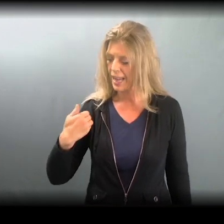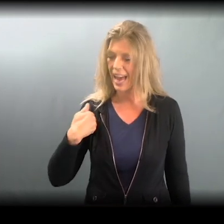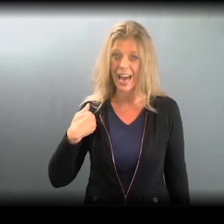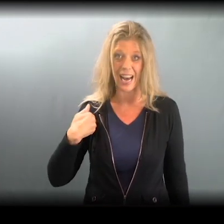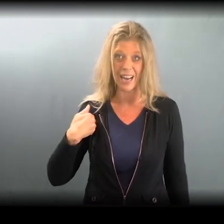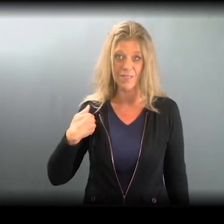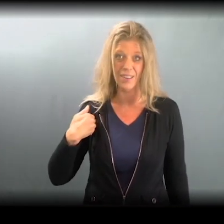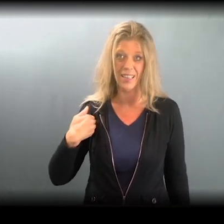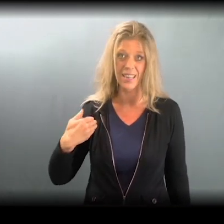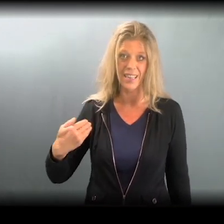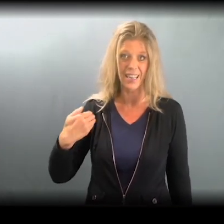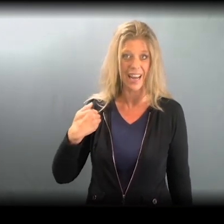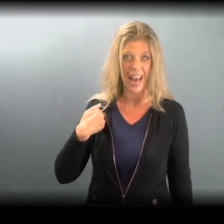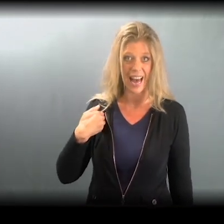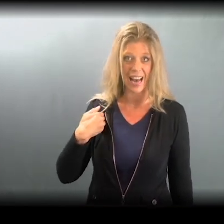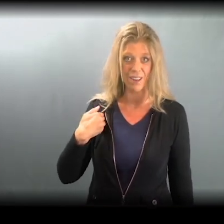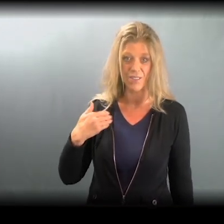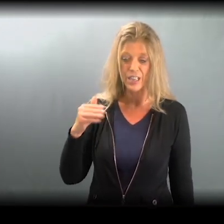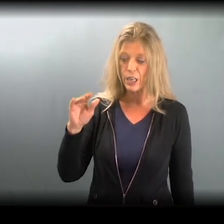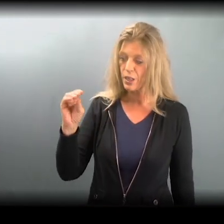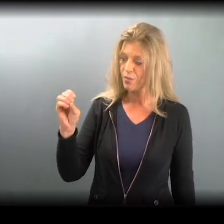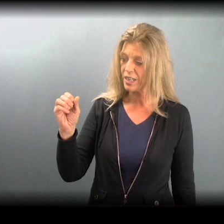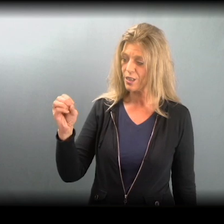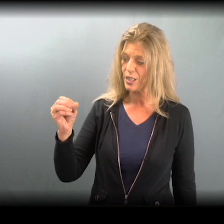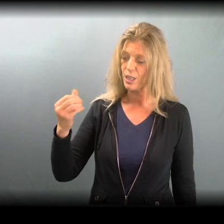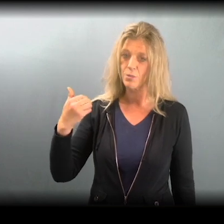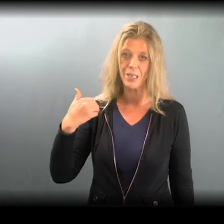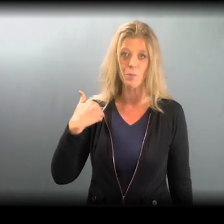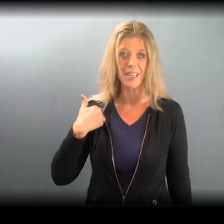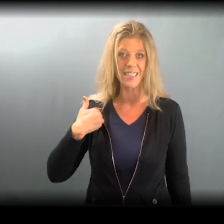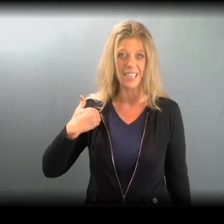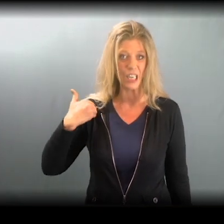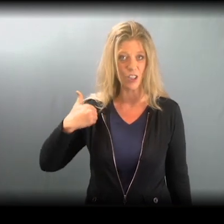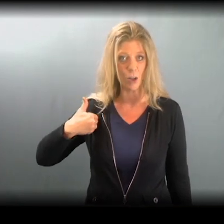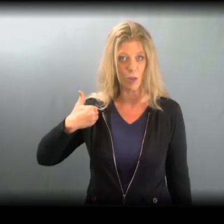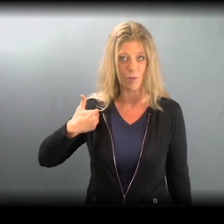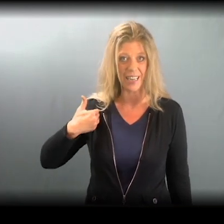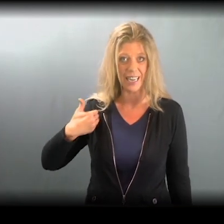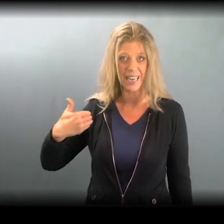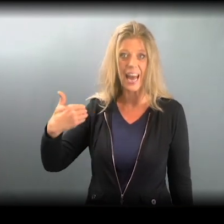HAVE Your fingertips are placed at your shoulder blade.